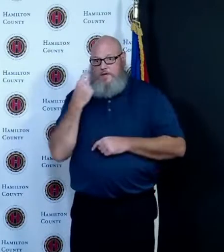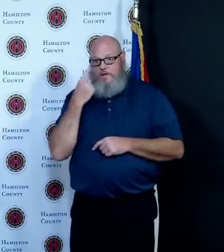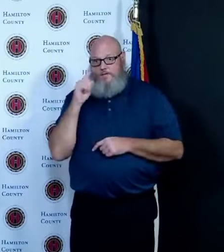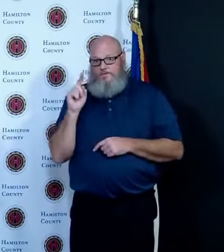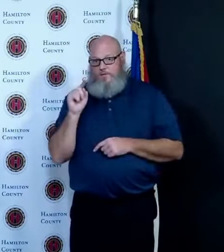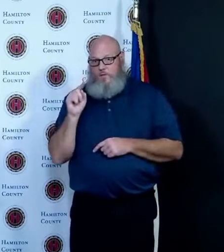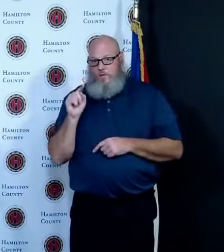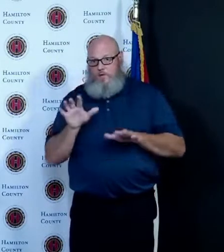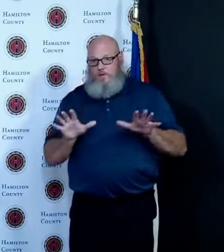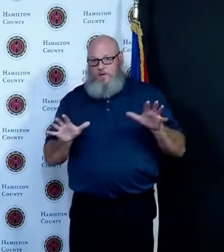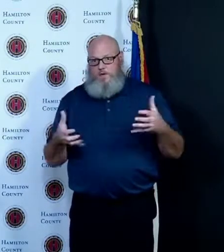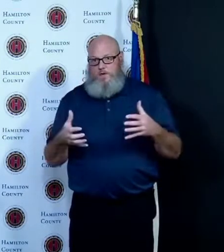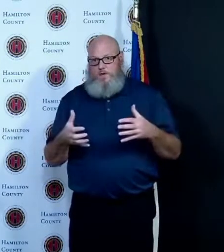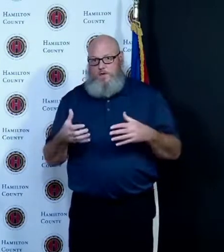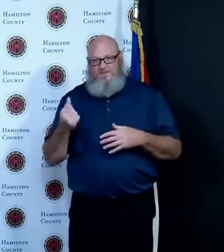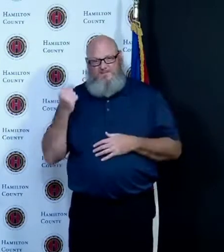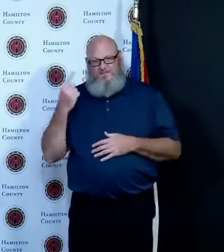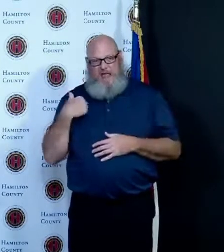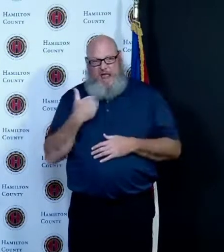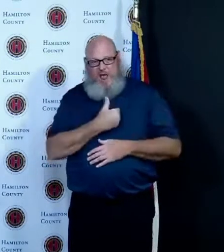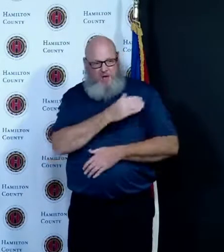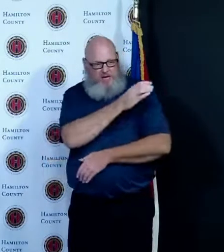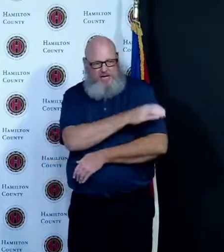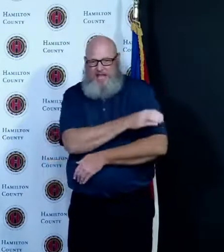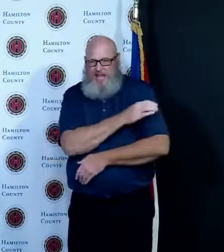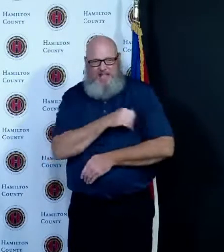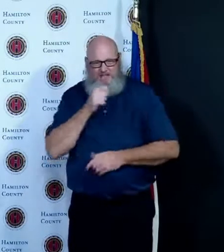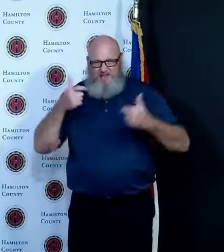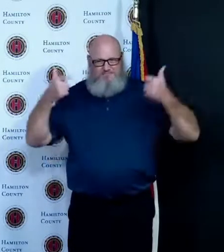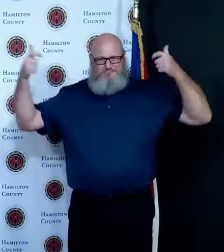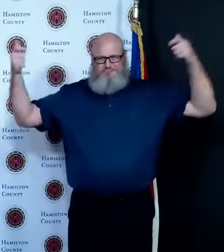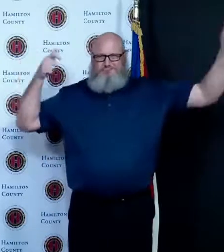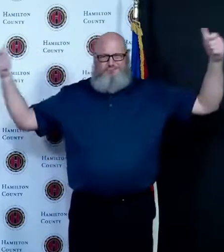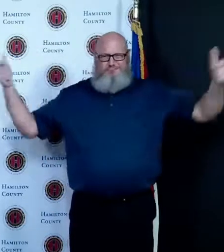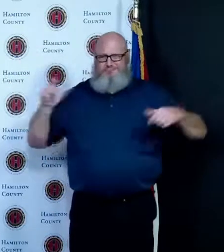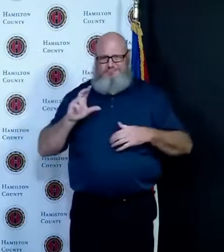running through a clinic today and from my last report from my team things are going very smoothly